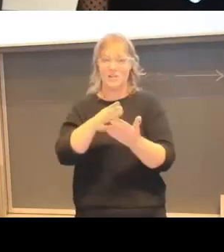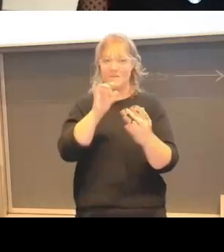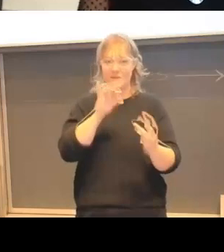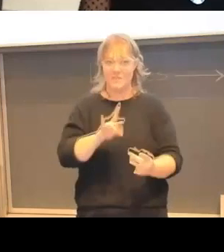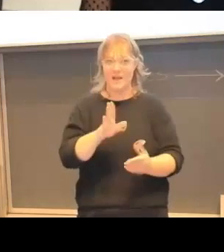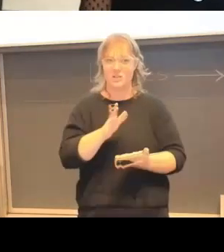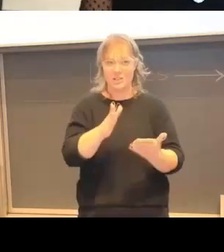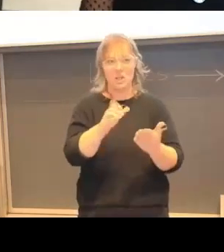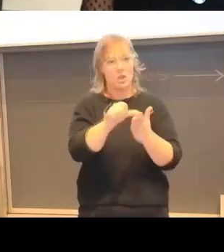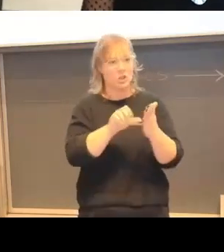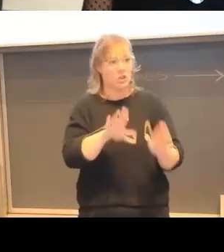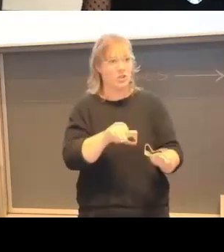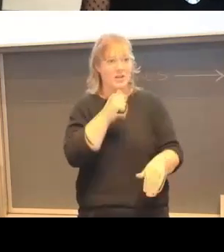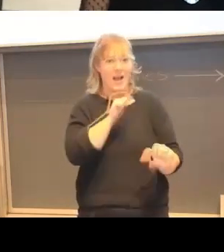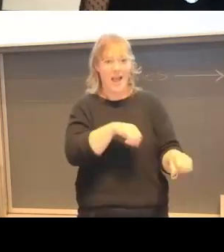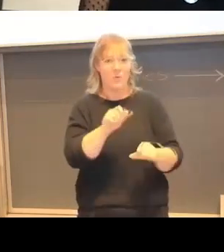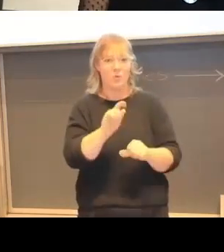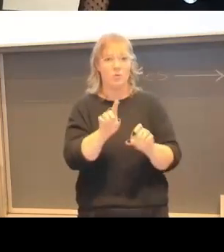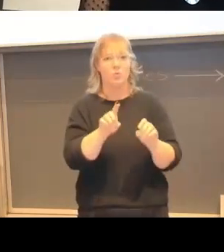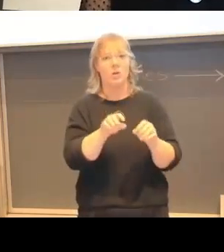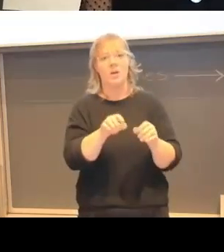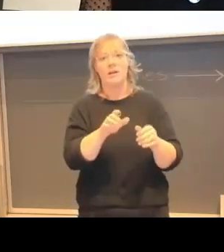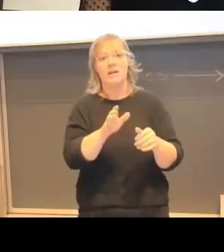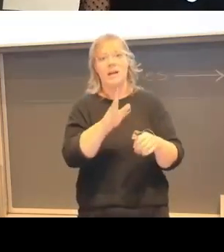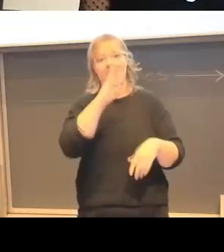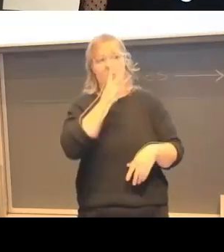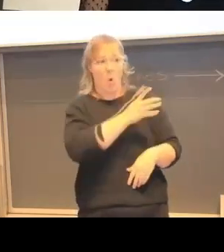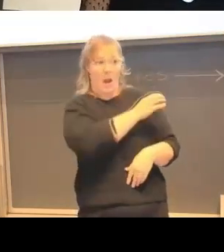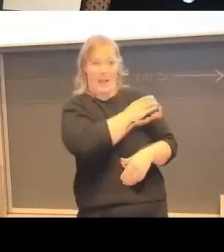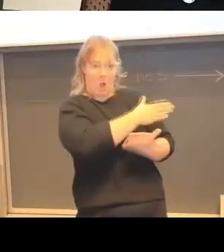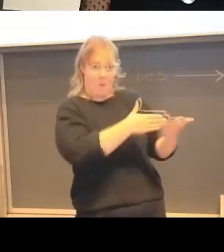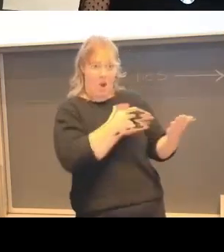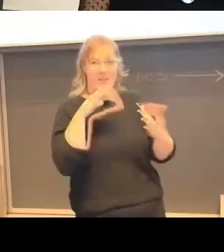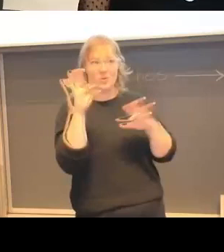still not able to drop the clinical component of things and were distracted by the medical content